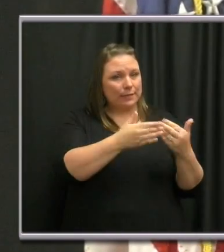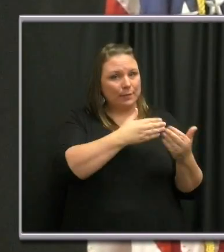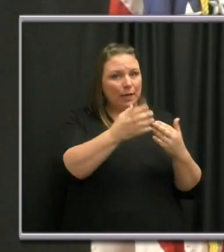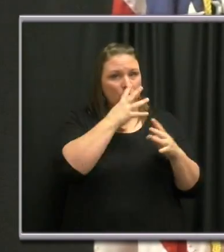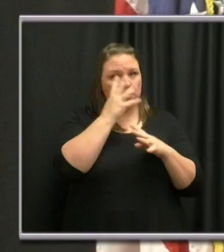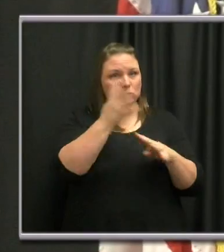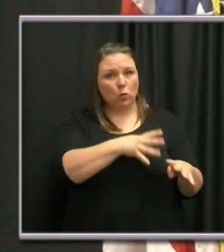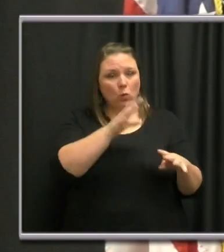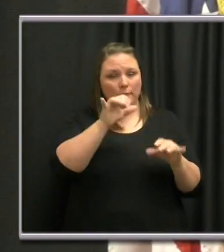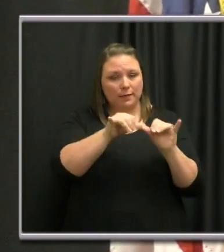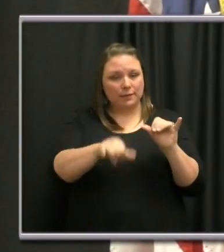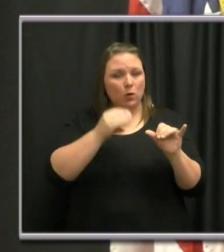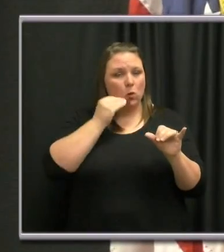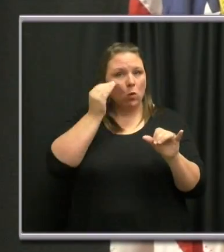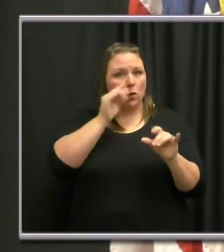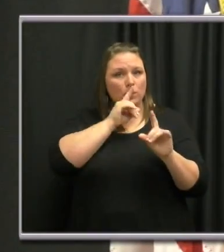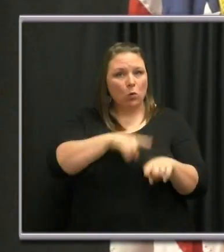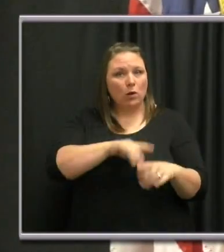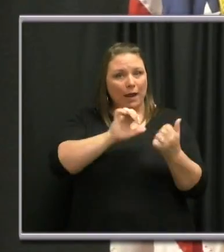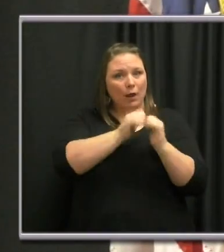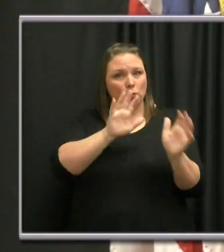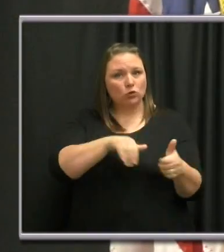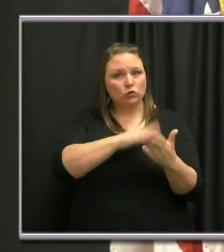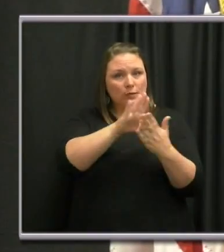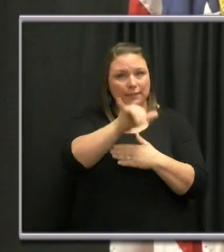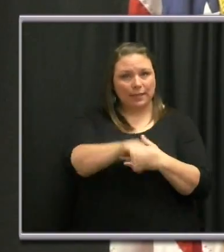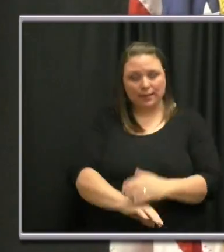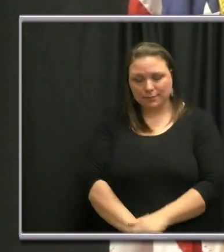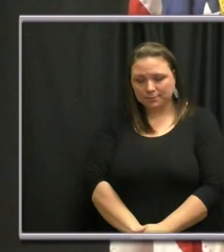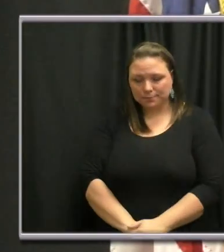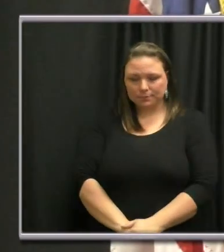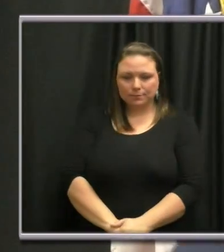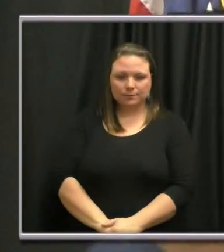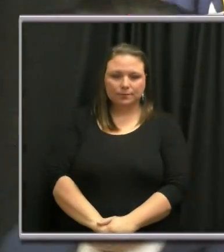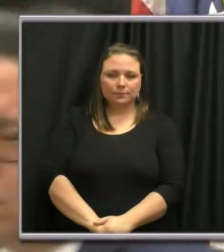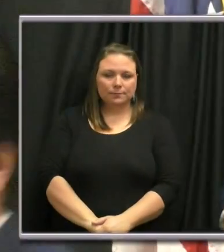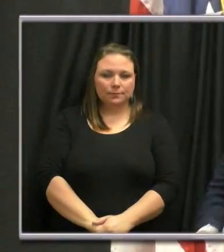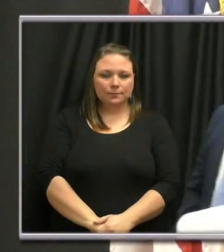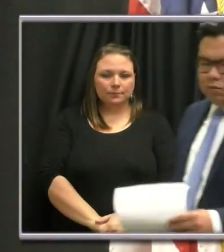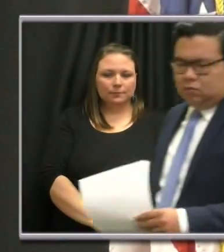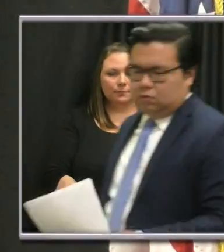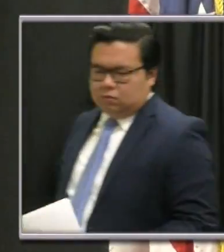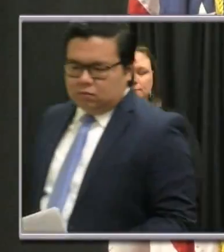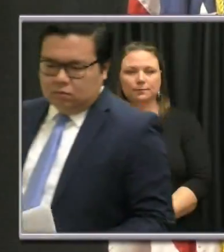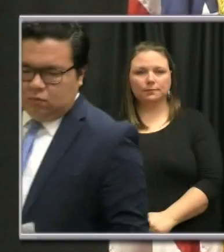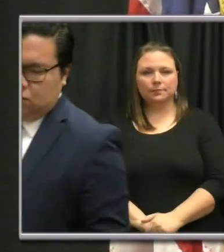WORSHIP THAT MAY STILL BE MEETING DESPITE THE SAFER AT HOME ORDER. AND WHAT WE ARE